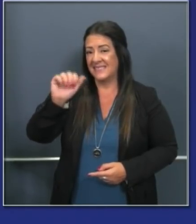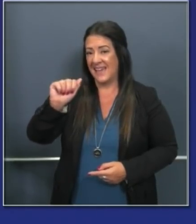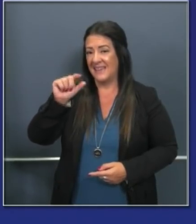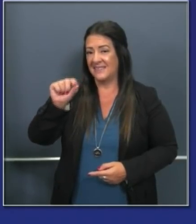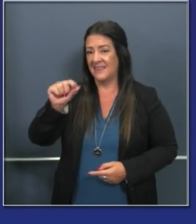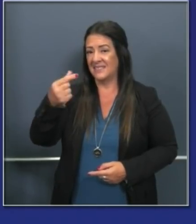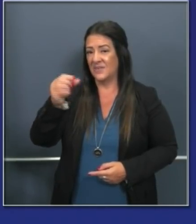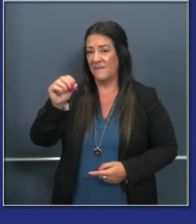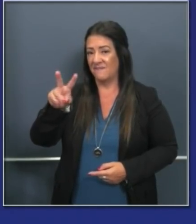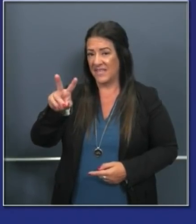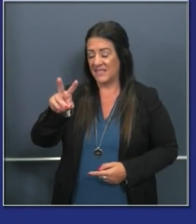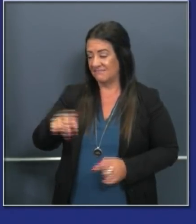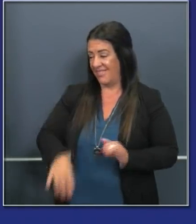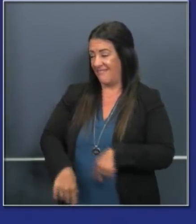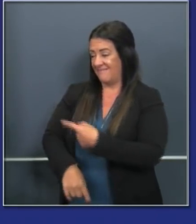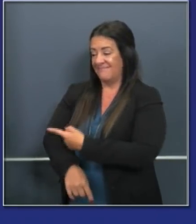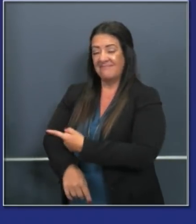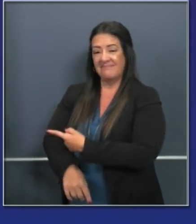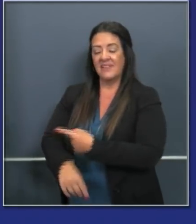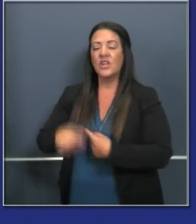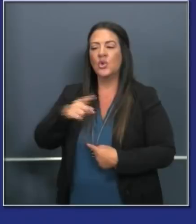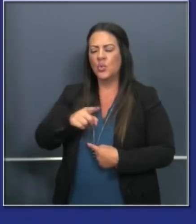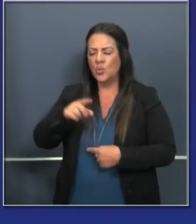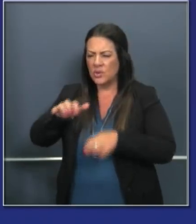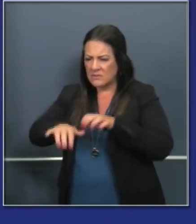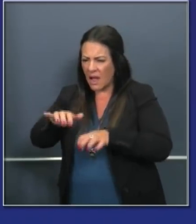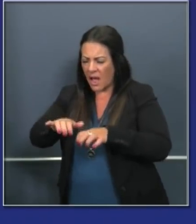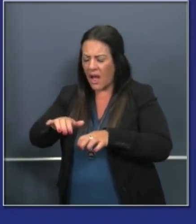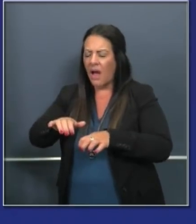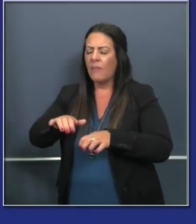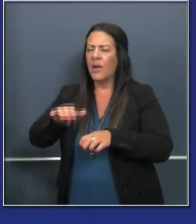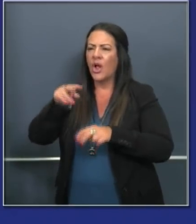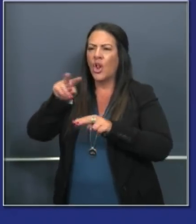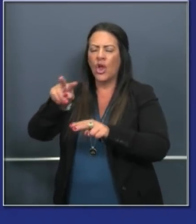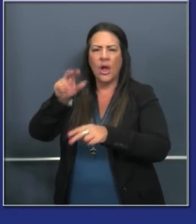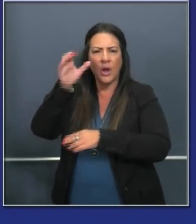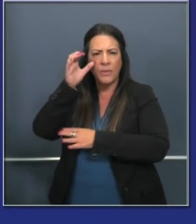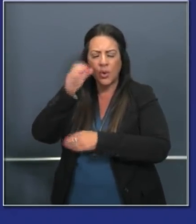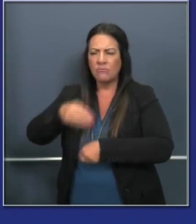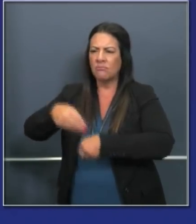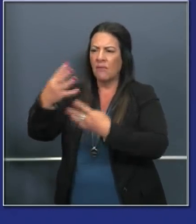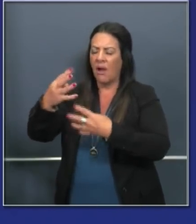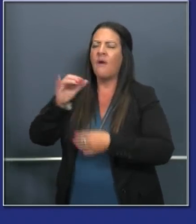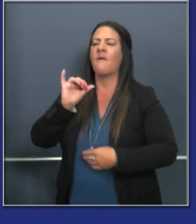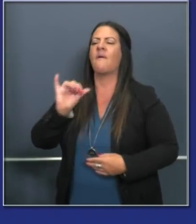TO THE SLIDE THAT I'M REFERRING GO TO CAL CAT SIA L